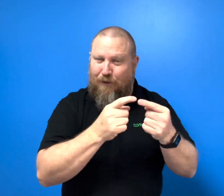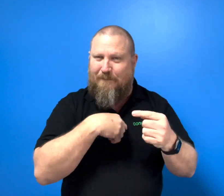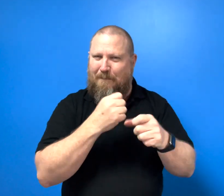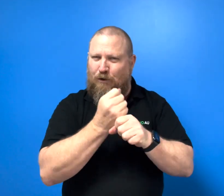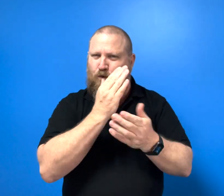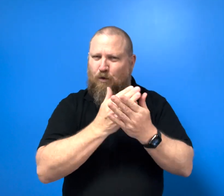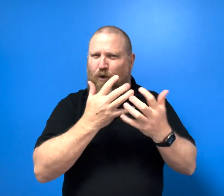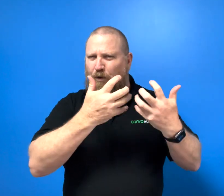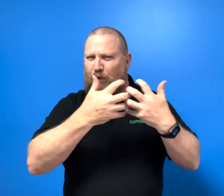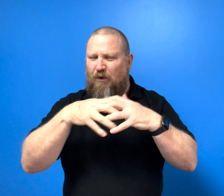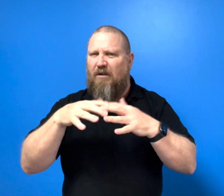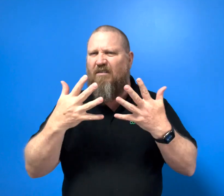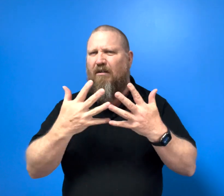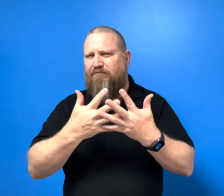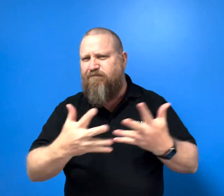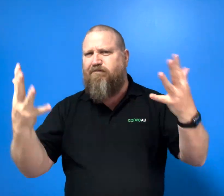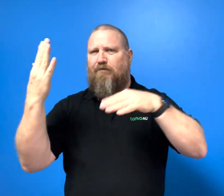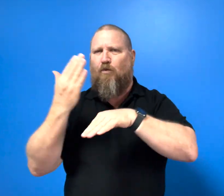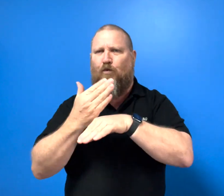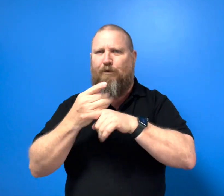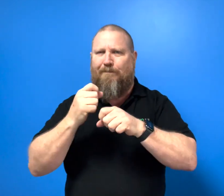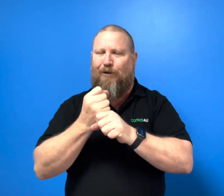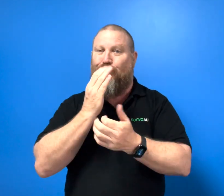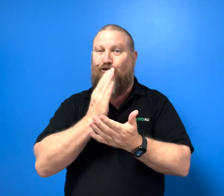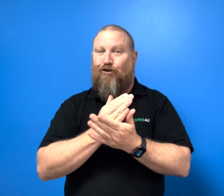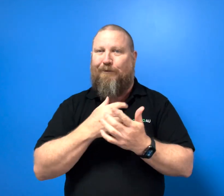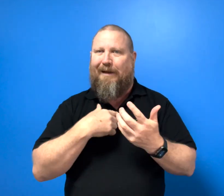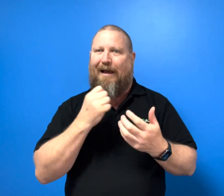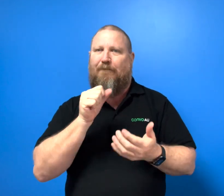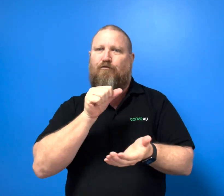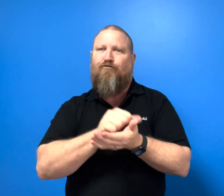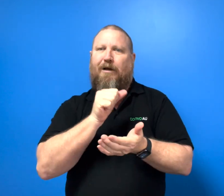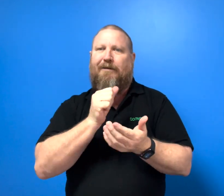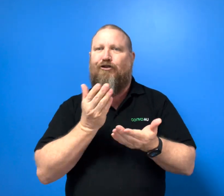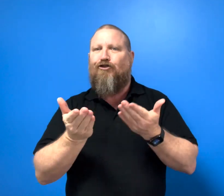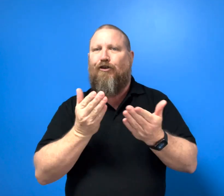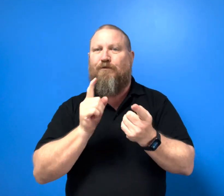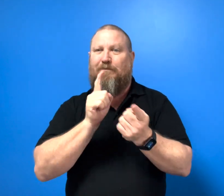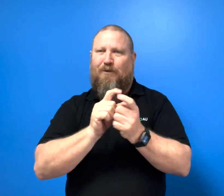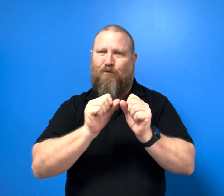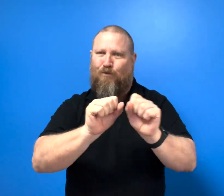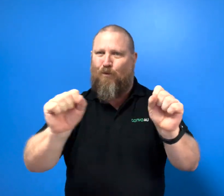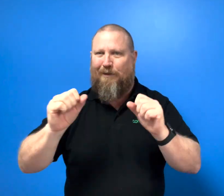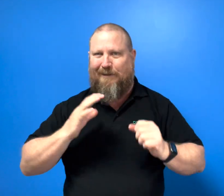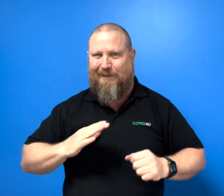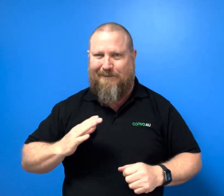We are constantly changing and adjusting the schedules and